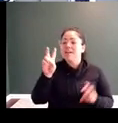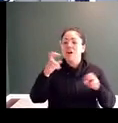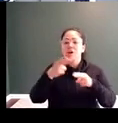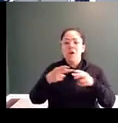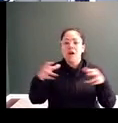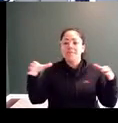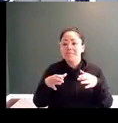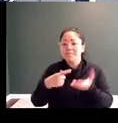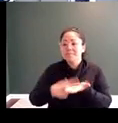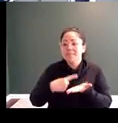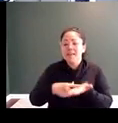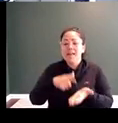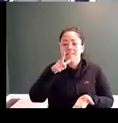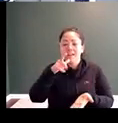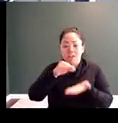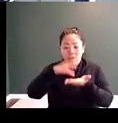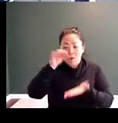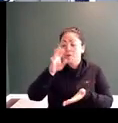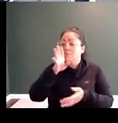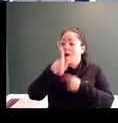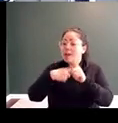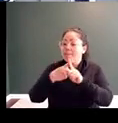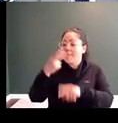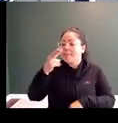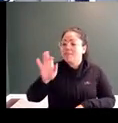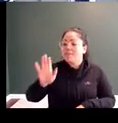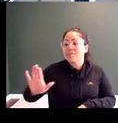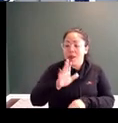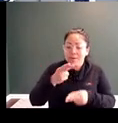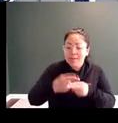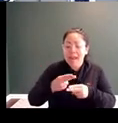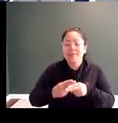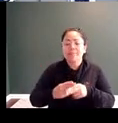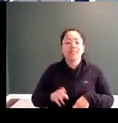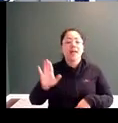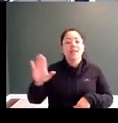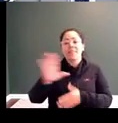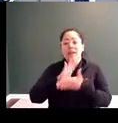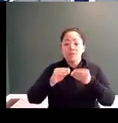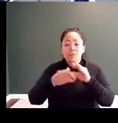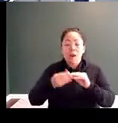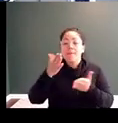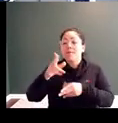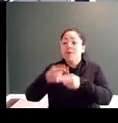where you talk about the history of everybody's names. And you can talk about the story, maybe your name's a family name, or a religious name